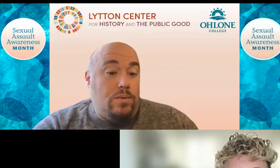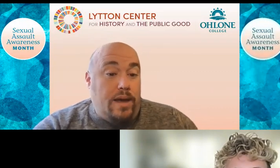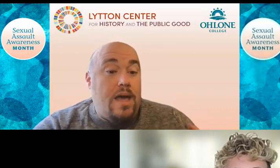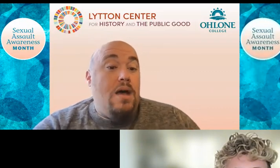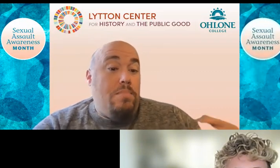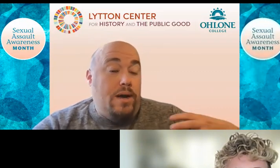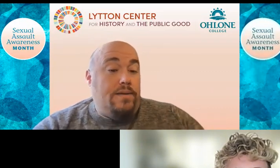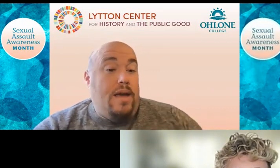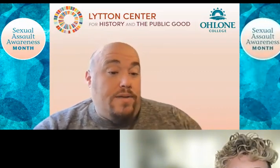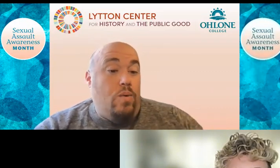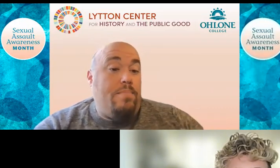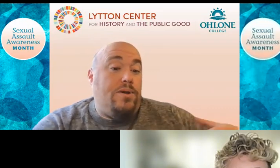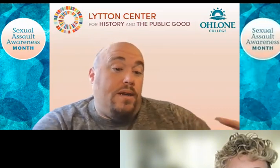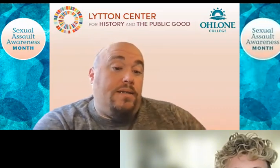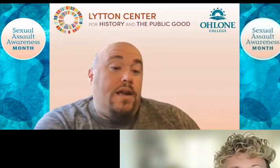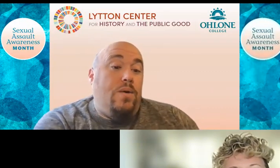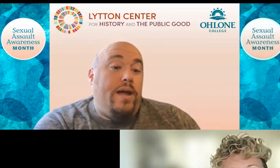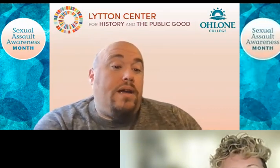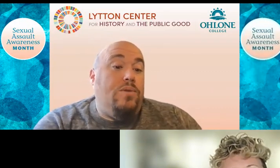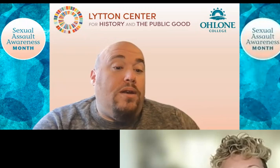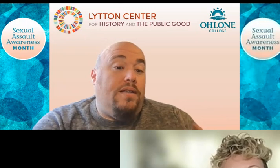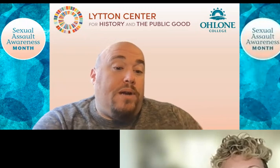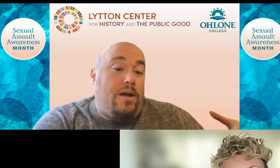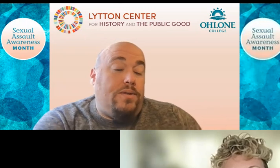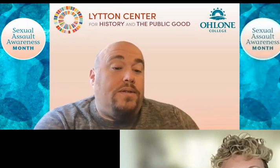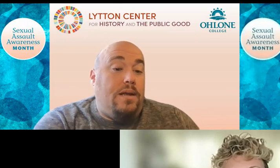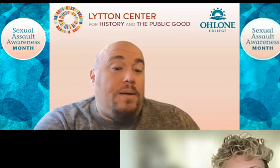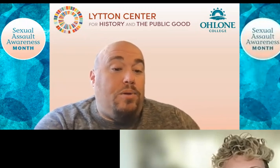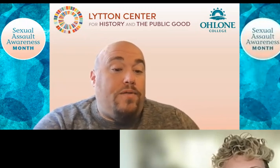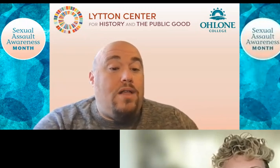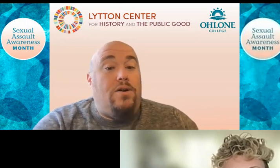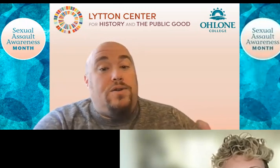and so like, but as a white person, I study white communities, but I also study people of color,